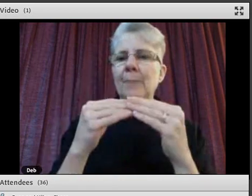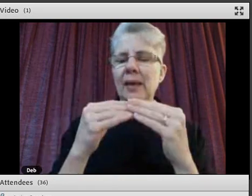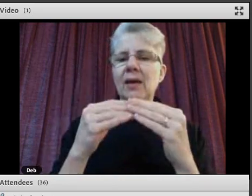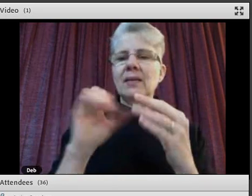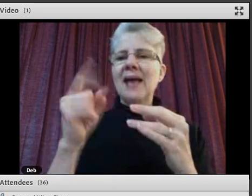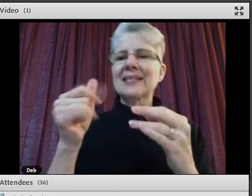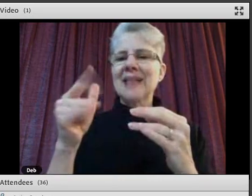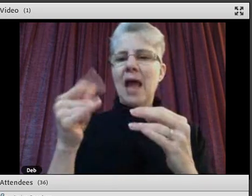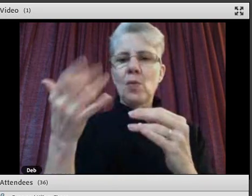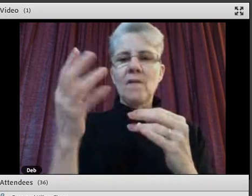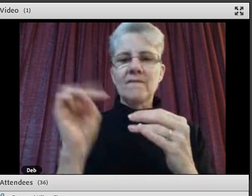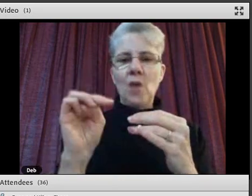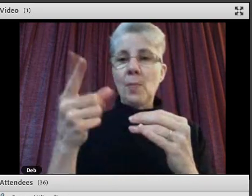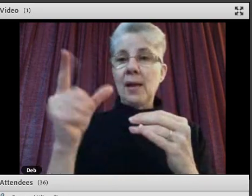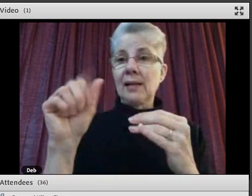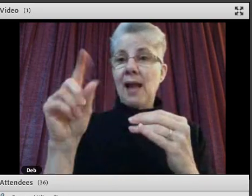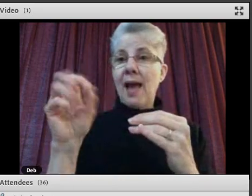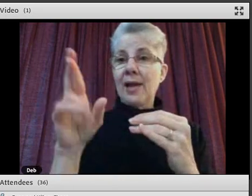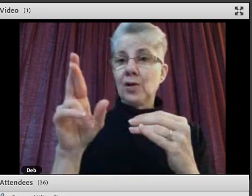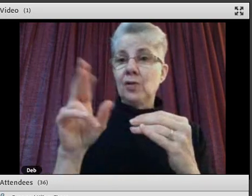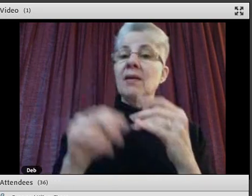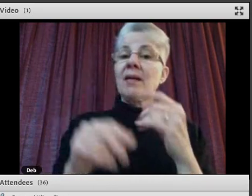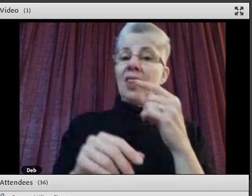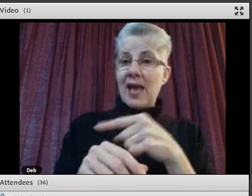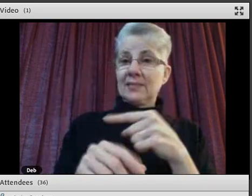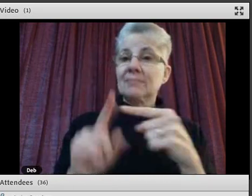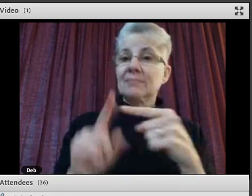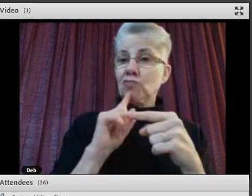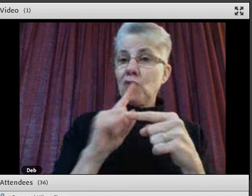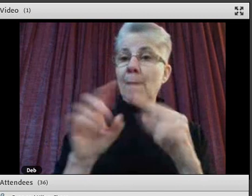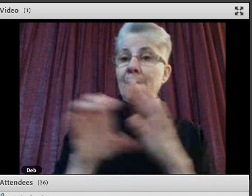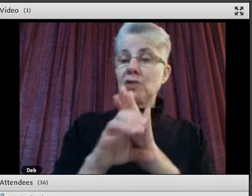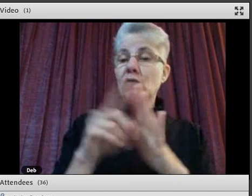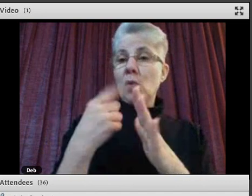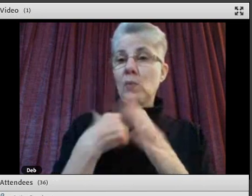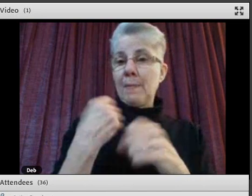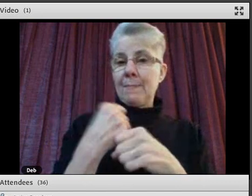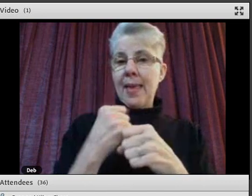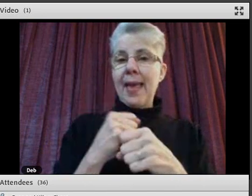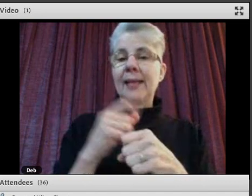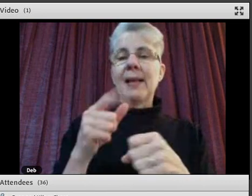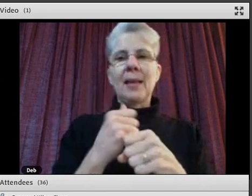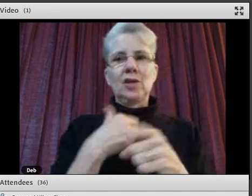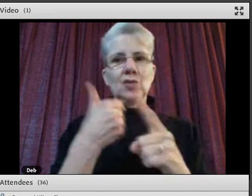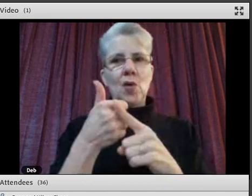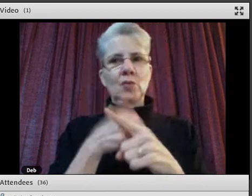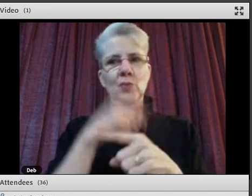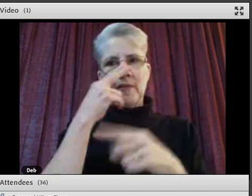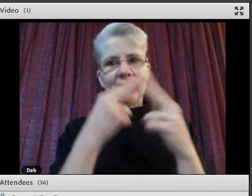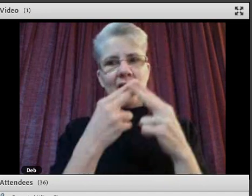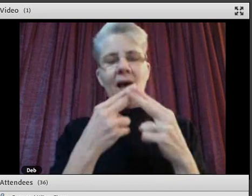Here's actually a picture of one of our student's gliders. There's a lot of Styrofoam airplanes out there, and making your own is really fun.